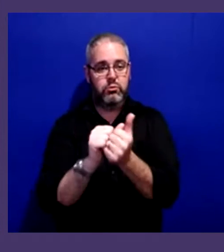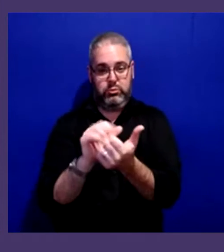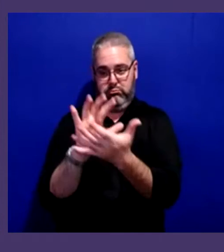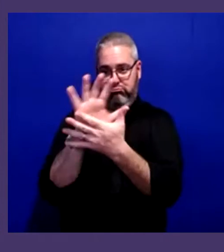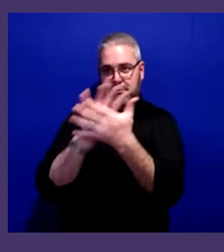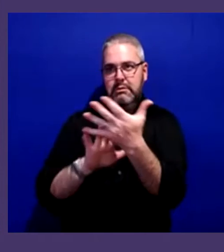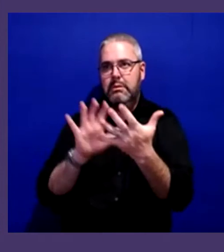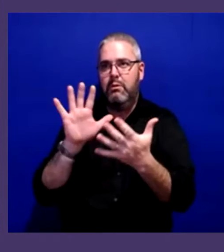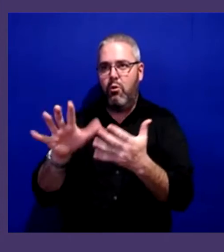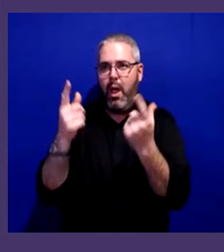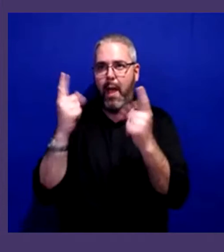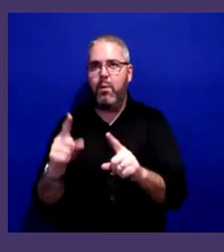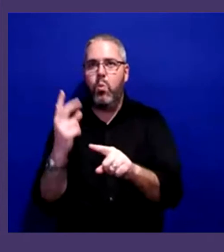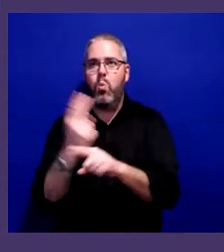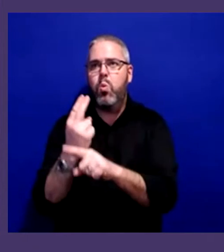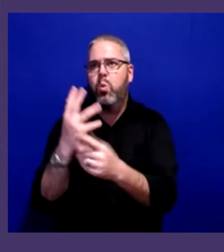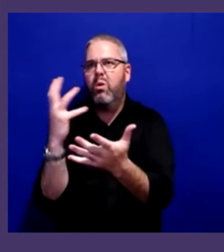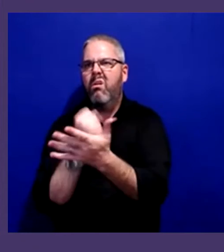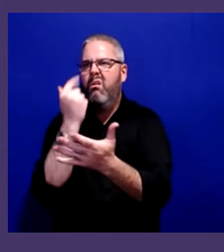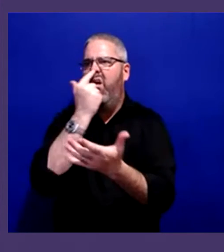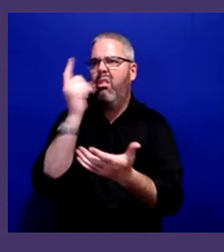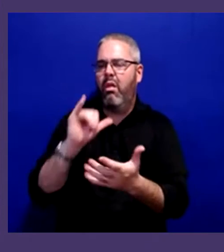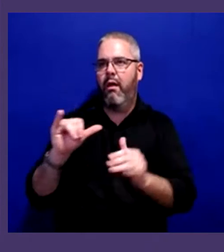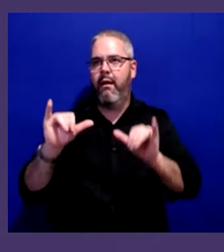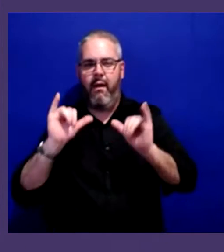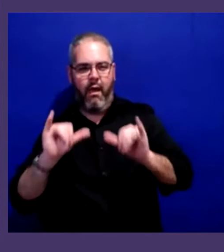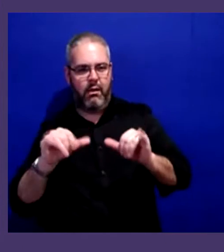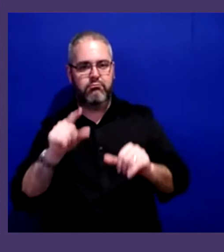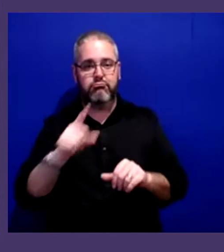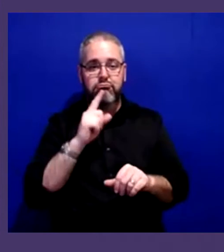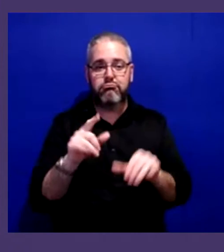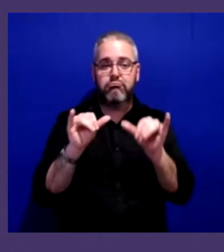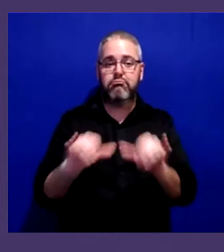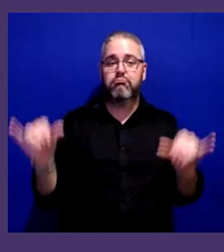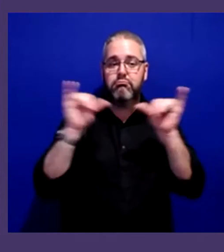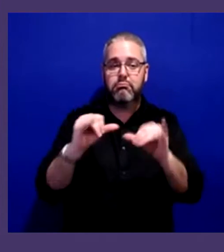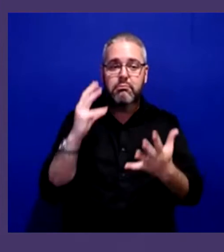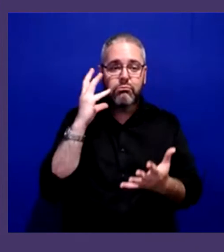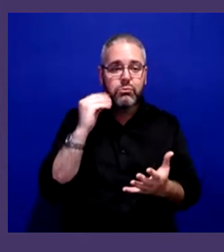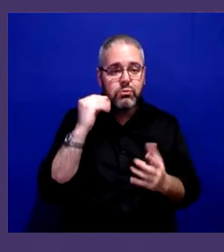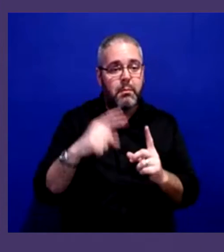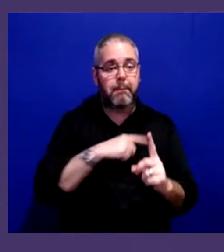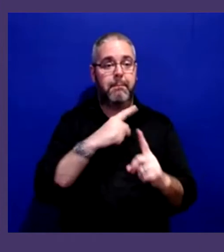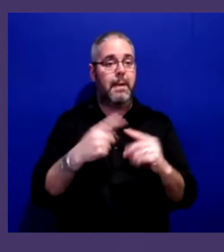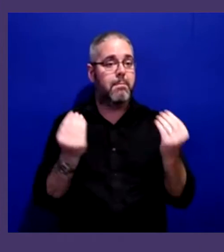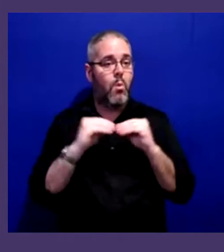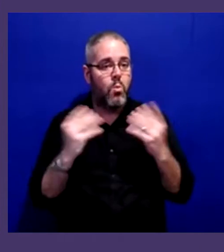we need to remember that these are very common experiences, but also there's a likelihood that people who